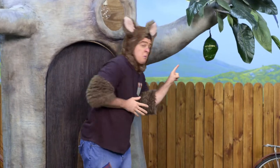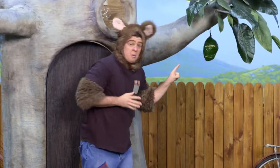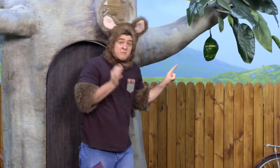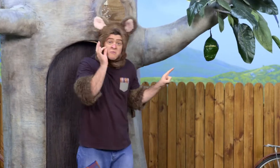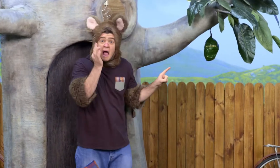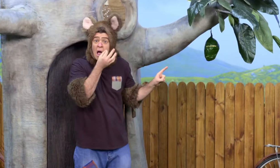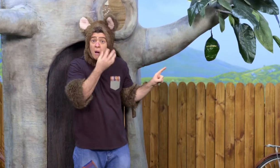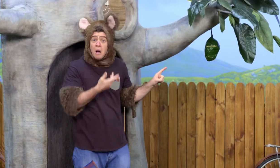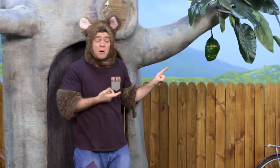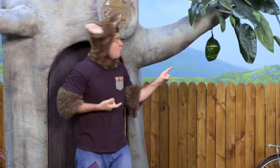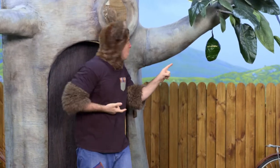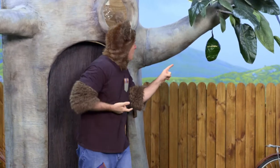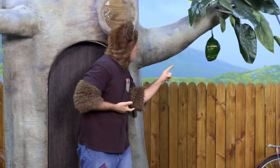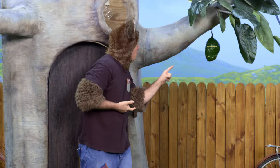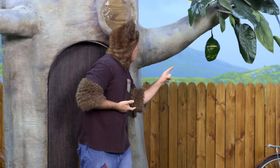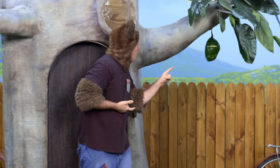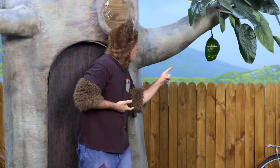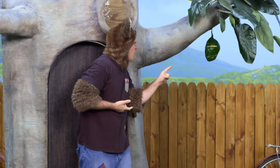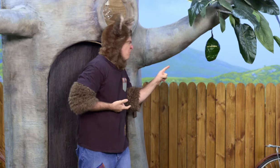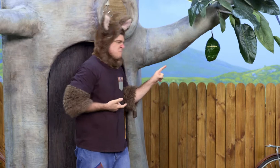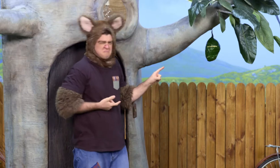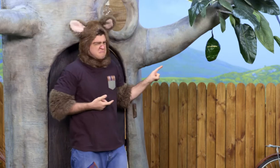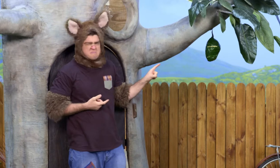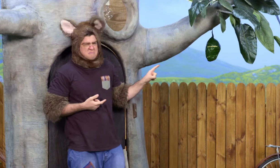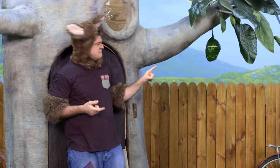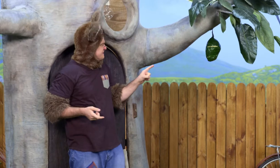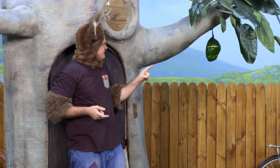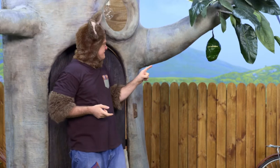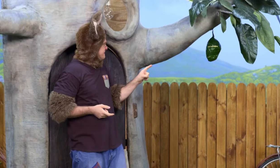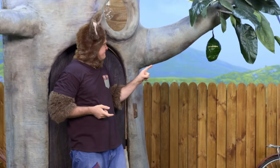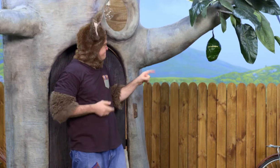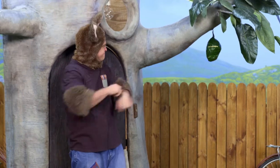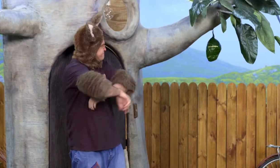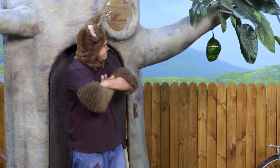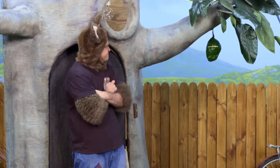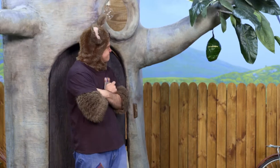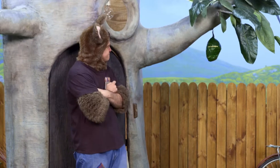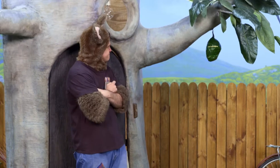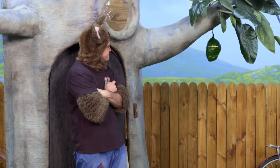Hm. Is it a flower? Mmm. Mmm.